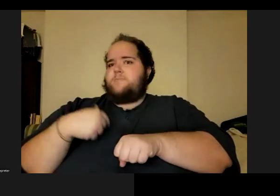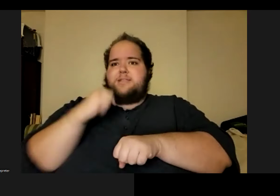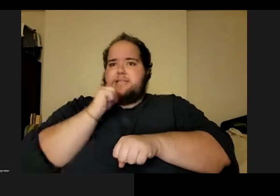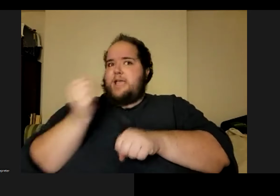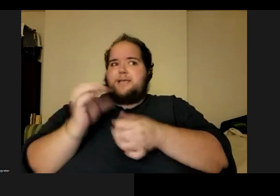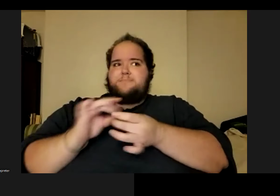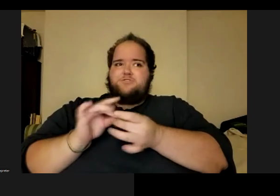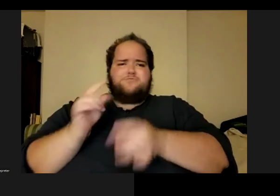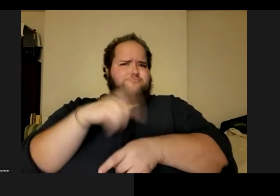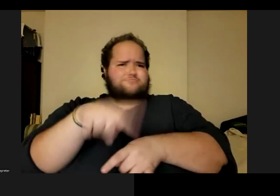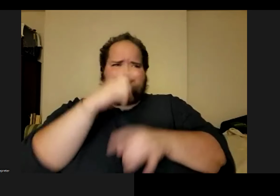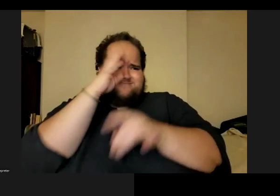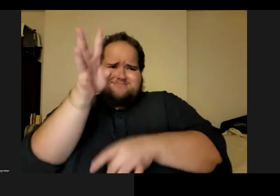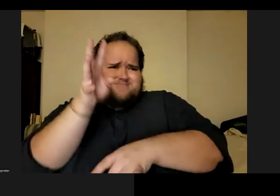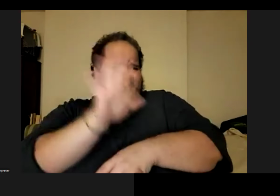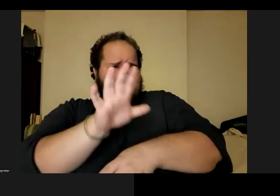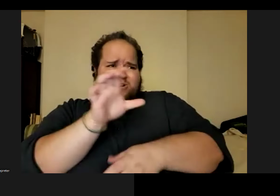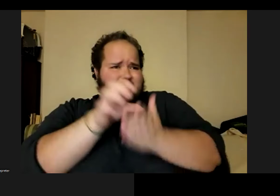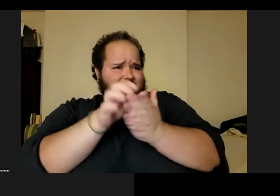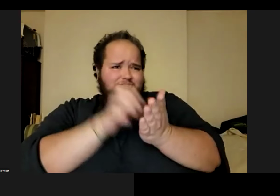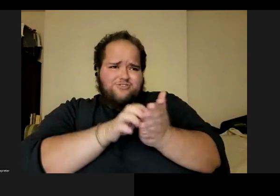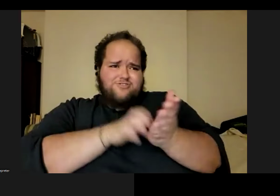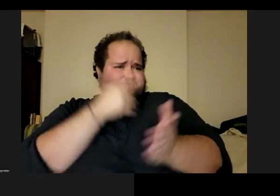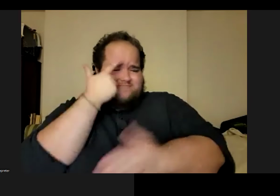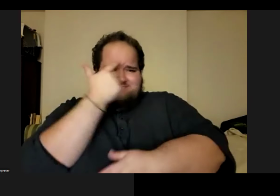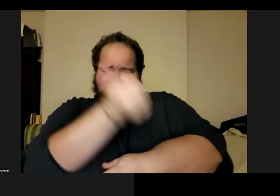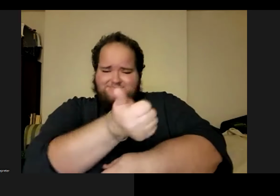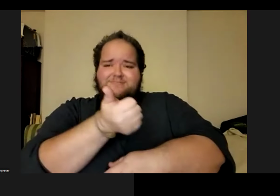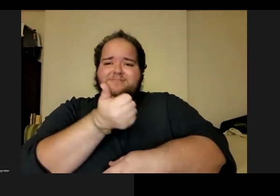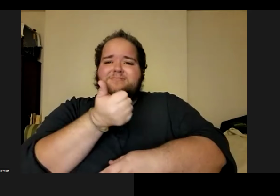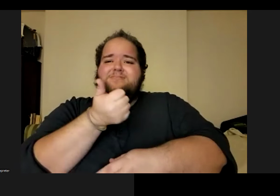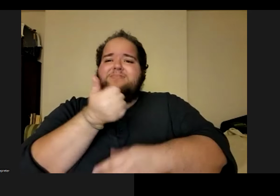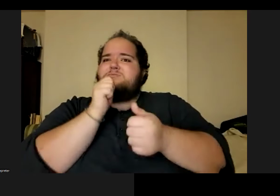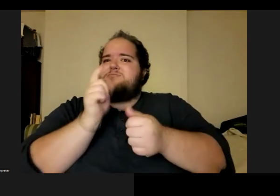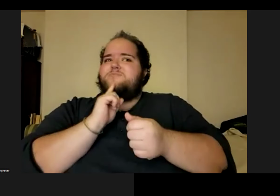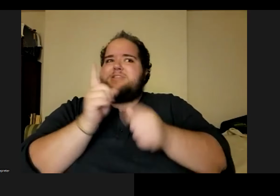your own sections. That's fine because I know there's so many different disciplines.